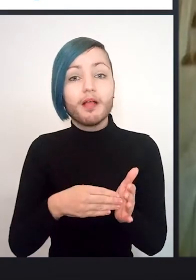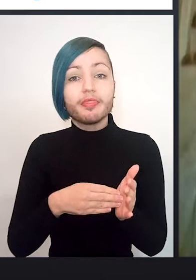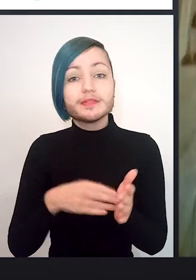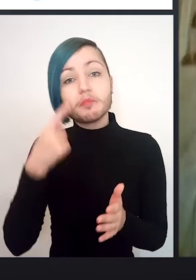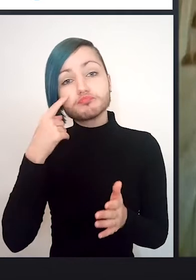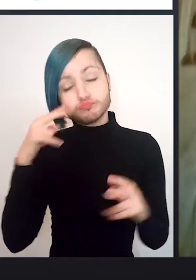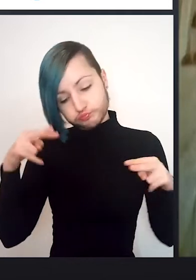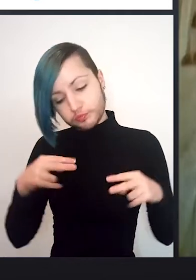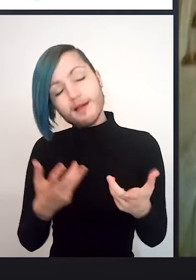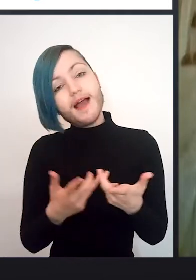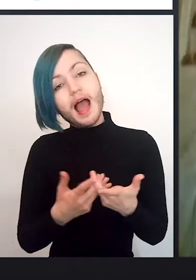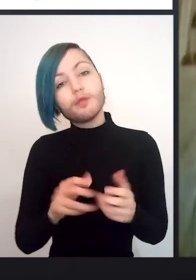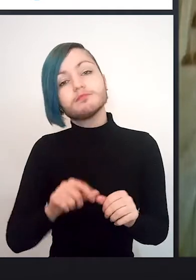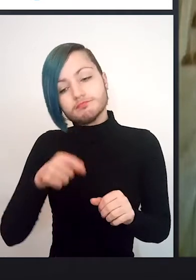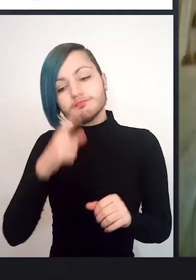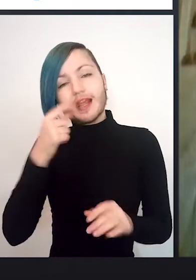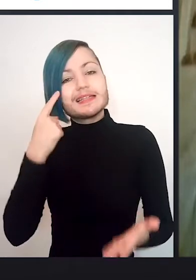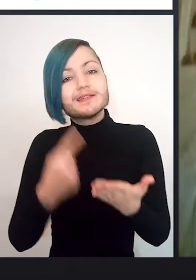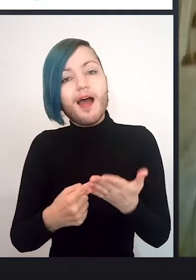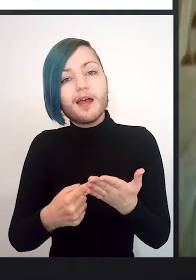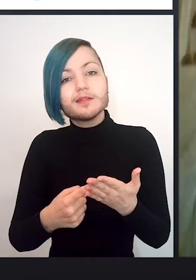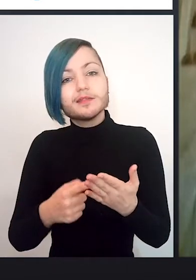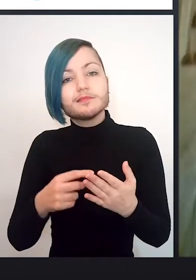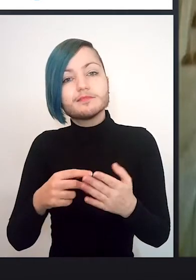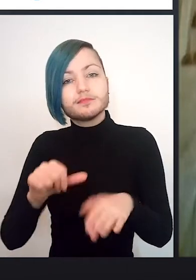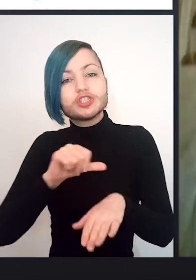see how it looks and then decide if you want to have a cosmetic follow-up.